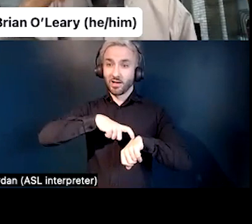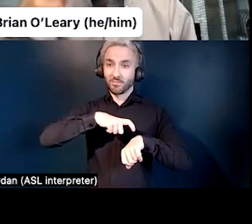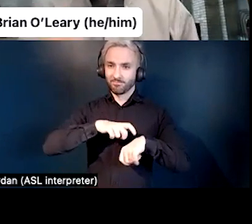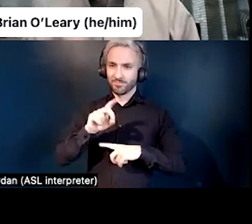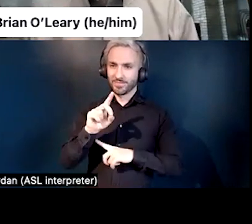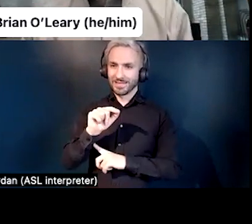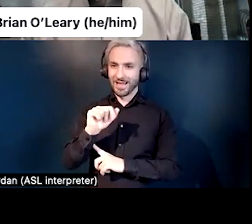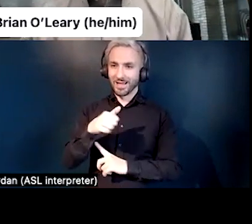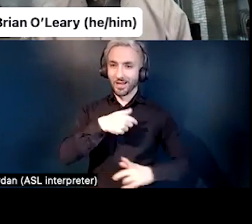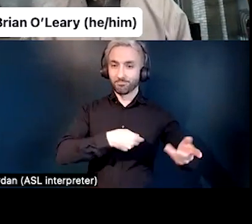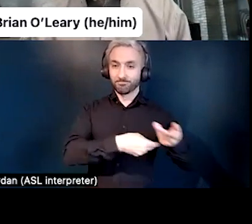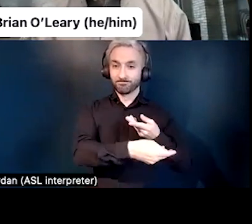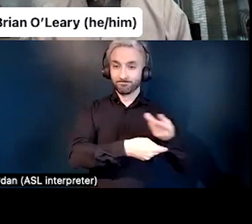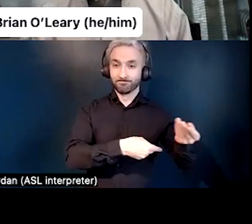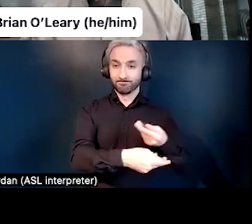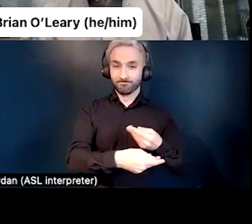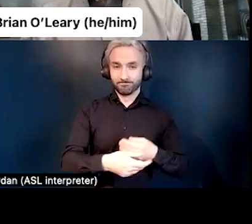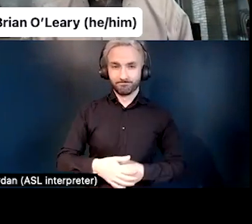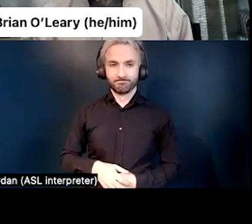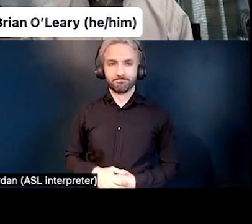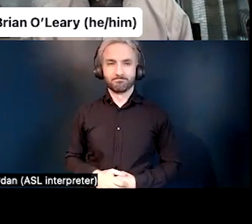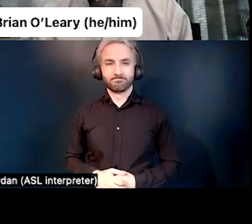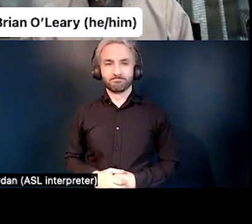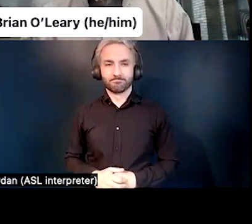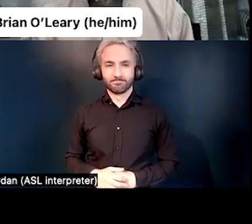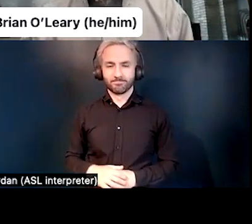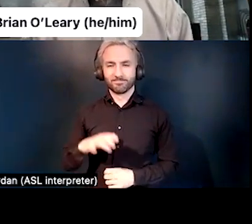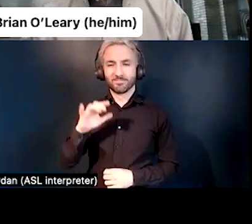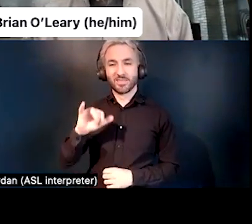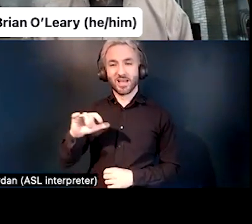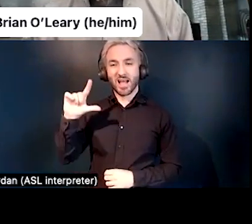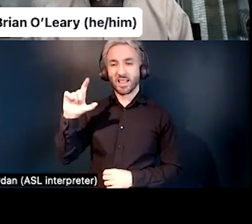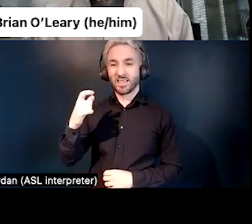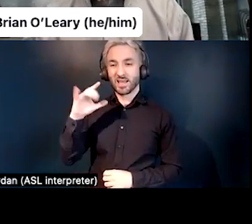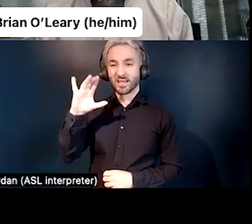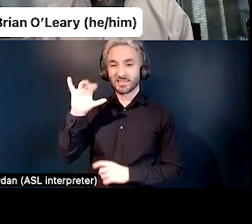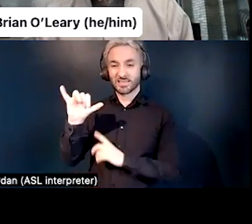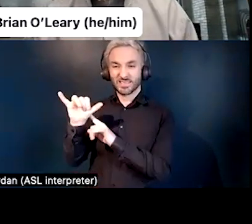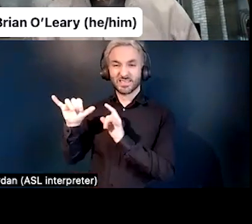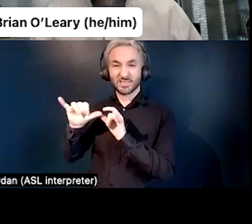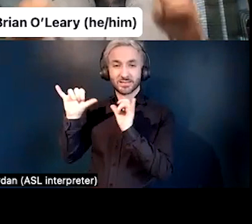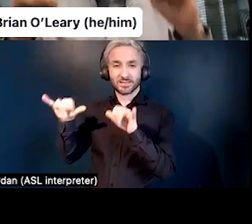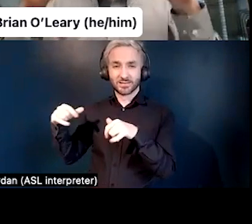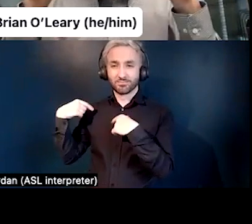The legacy systems that are talked about largely support one-way communication. So